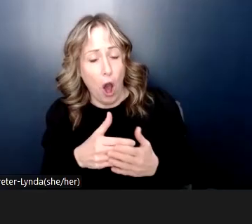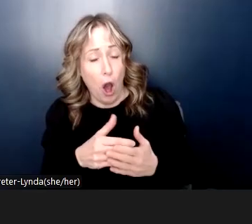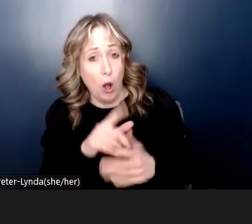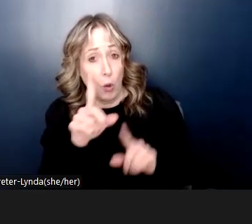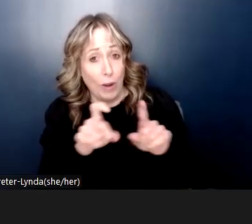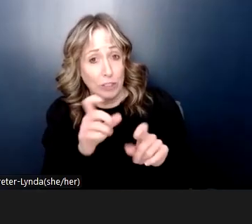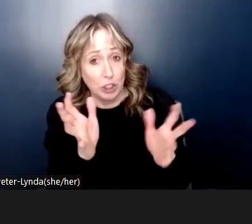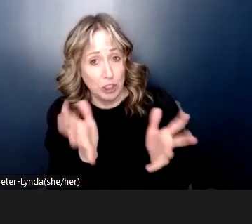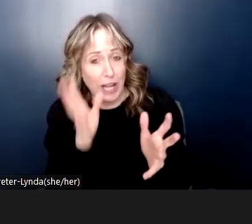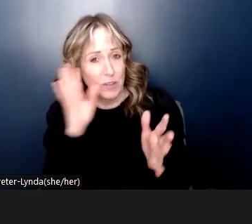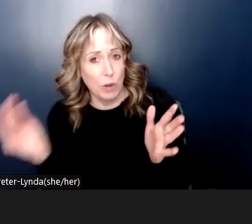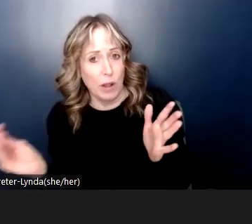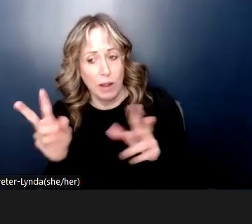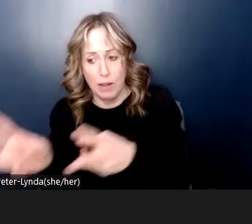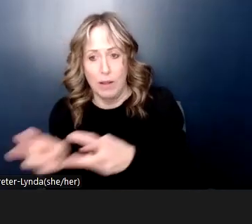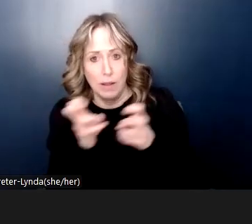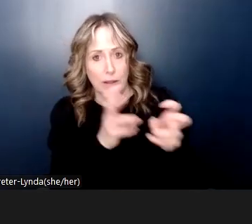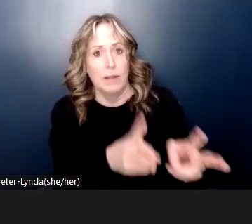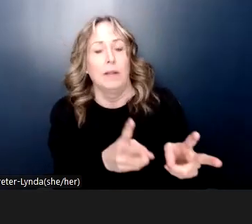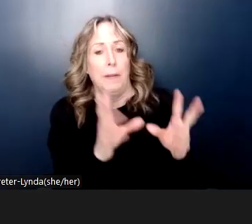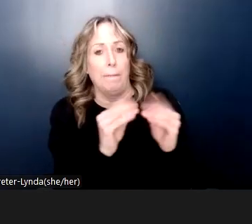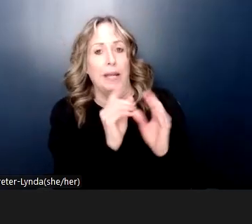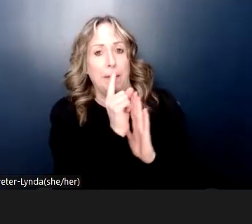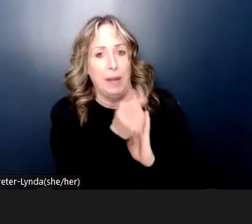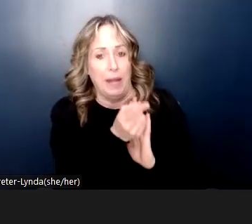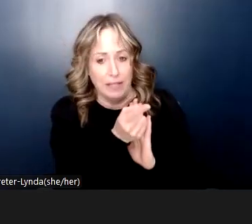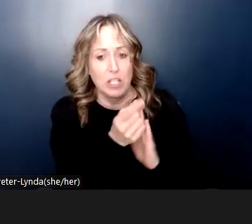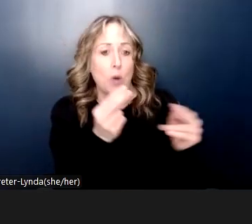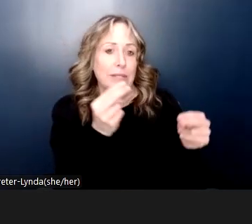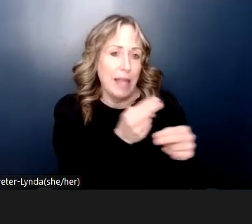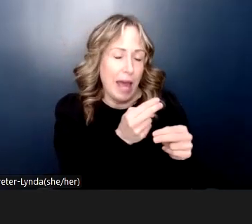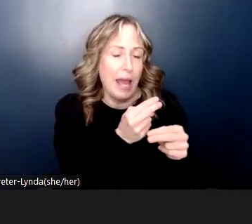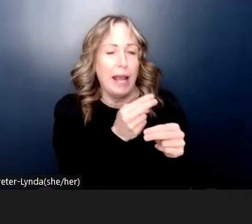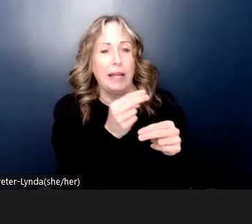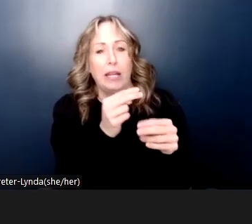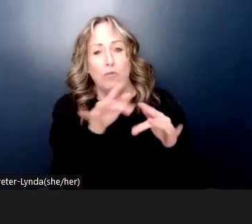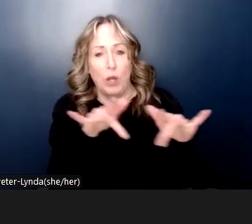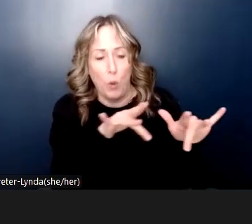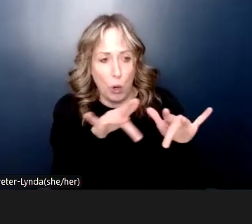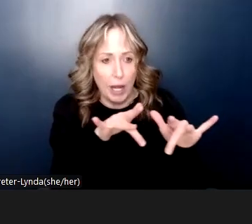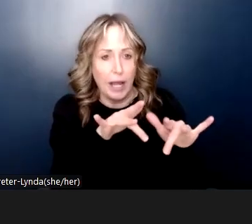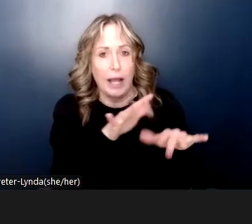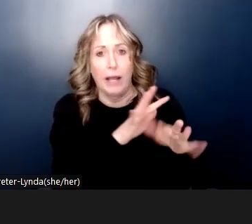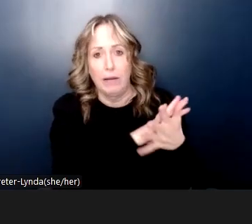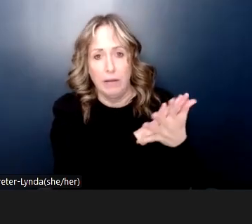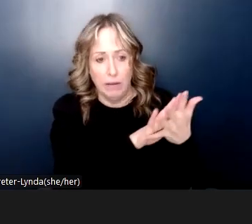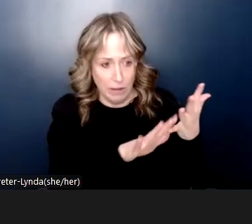that we will share once the slides and the video recording and the meeting minutes are ready to be distributed.